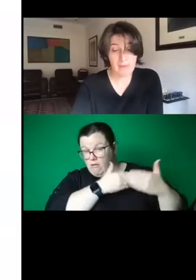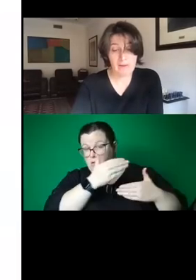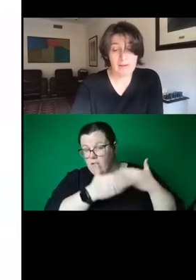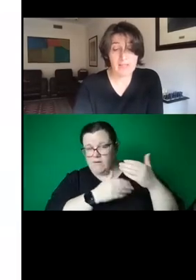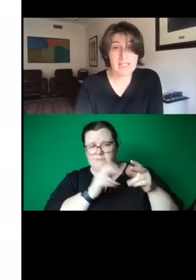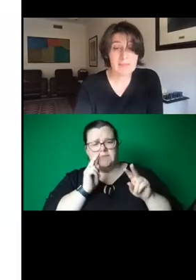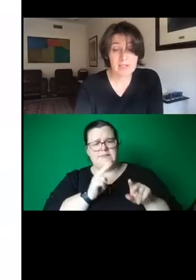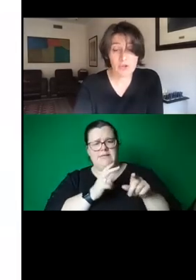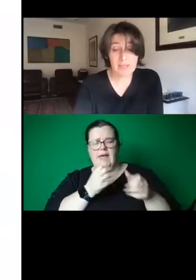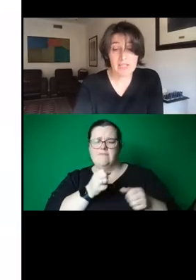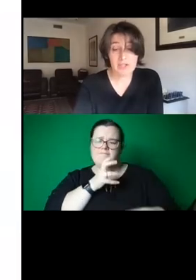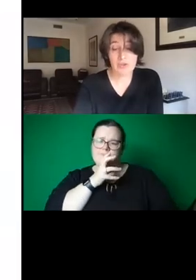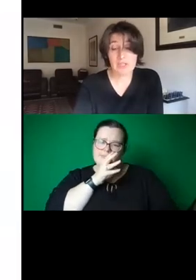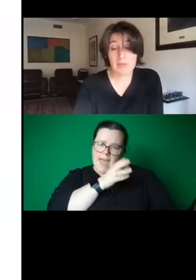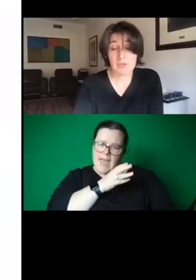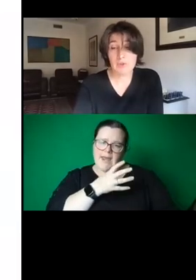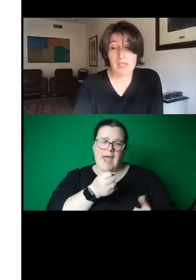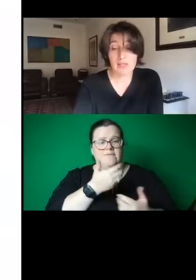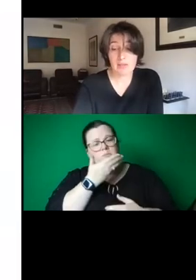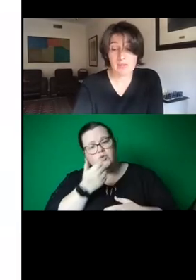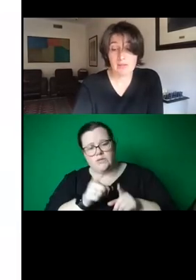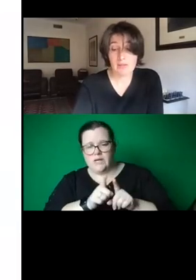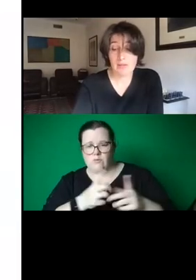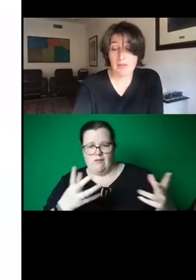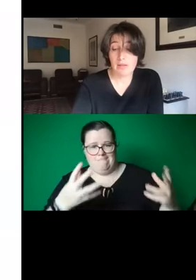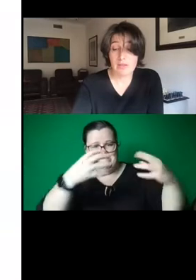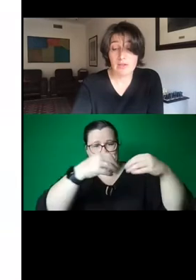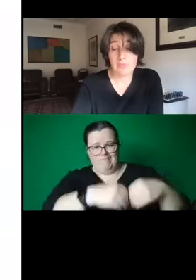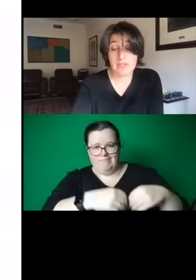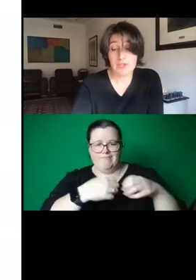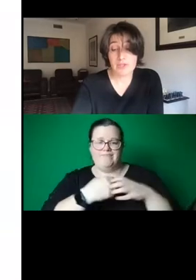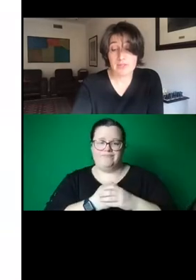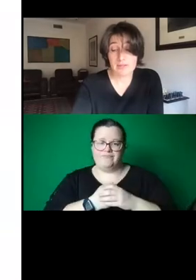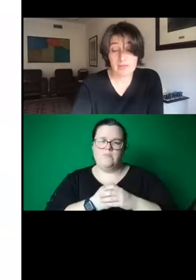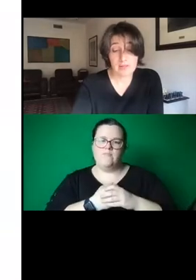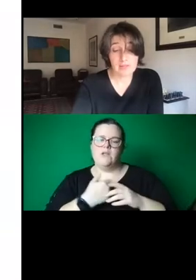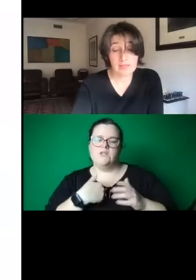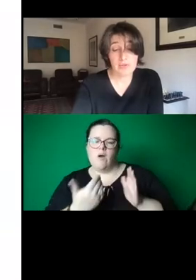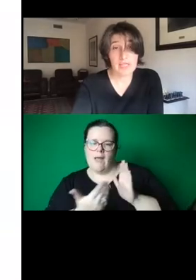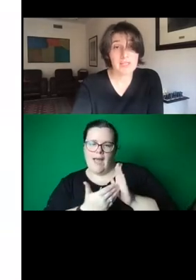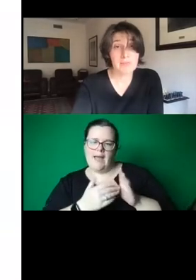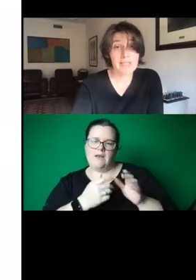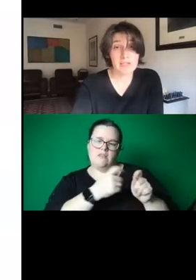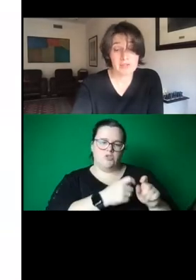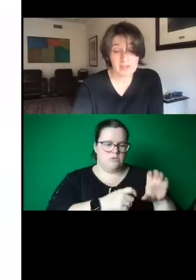the unexpected combination of sculptures together the compositions that created many narratives